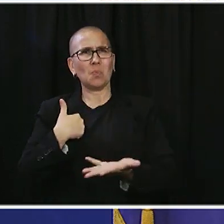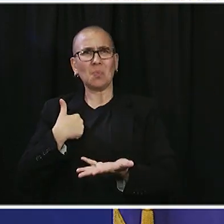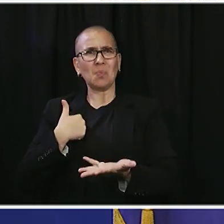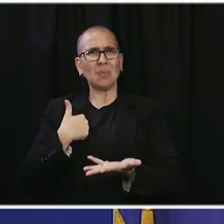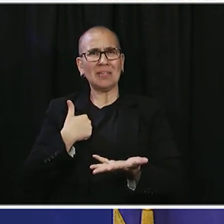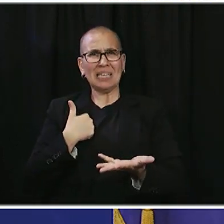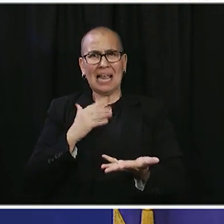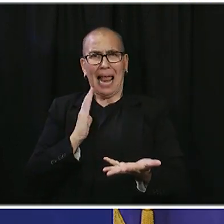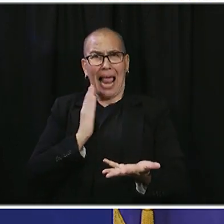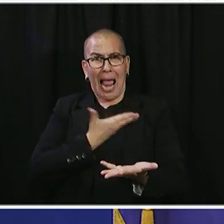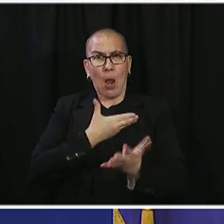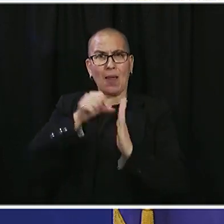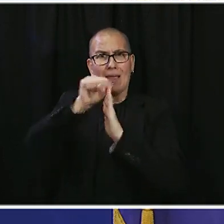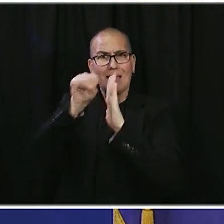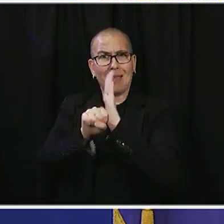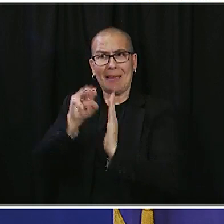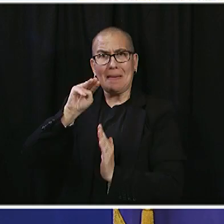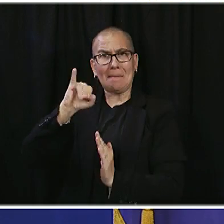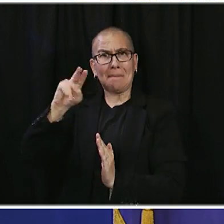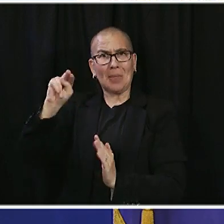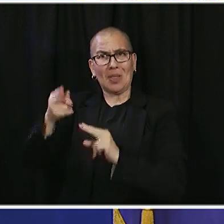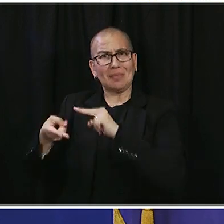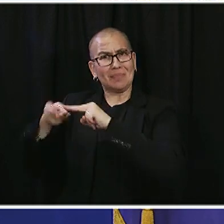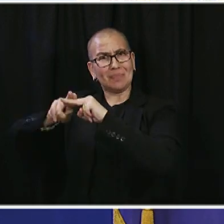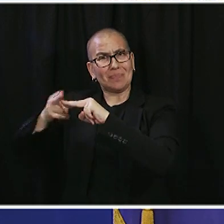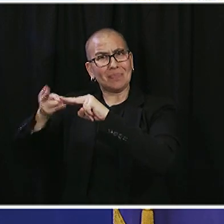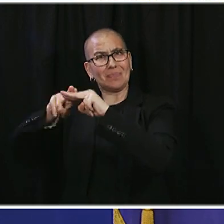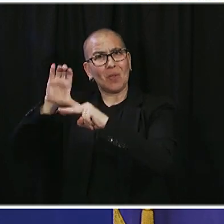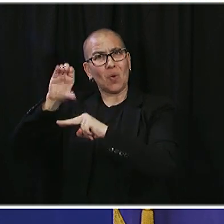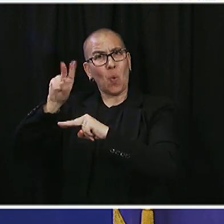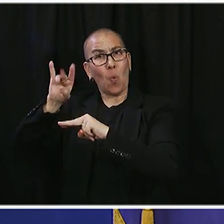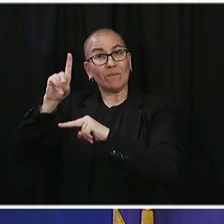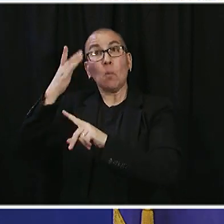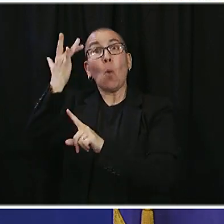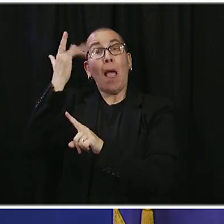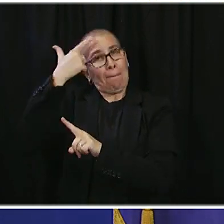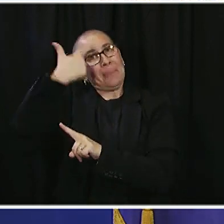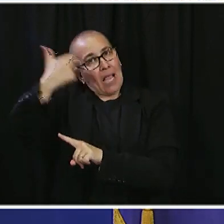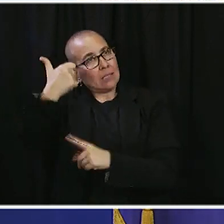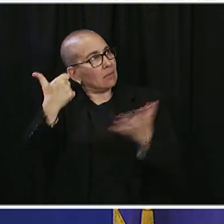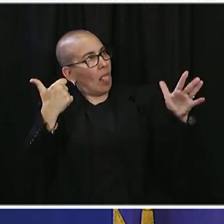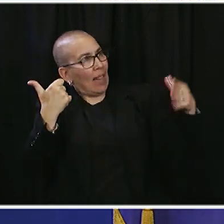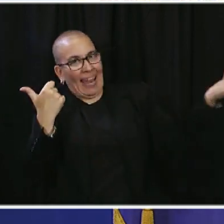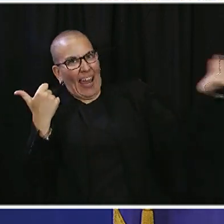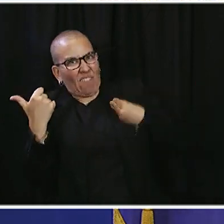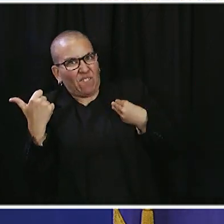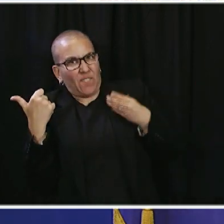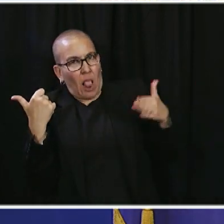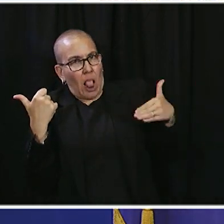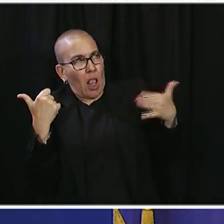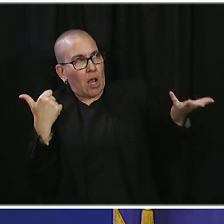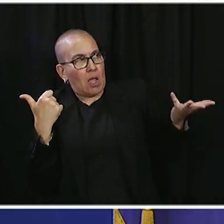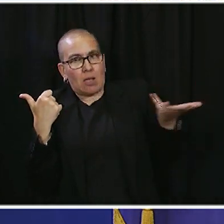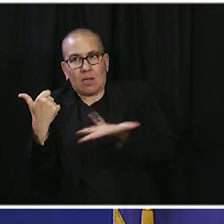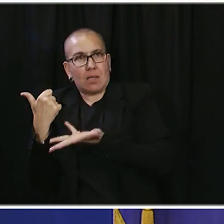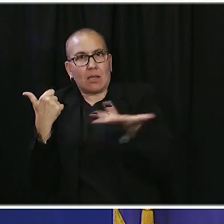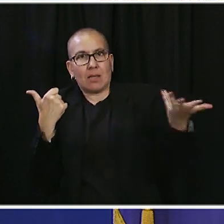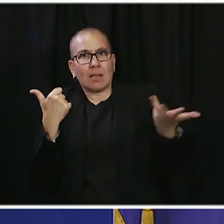THE WHITE HOUSE WOULD DIVERT MASTS AWAY COME STEARNS COUNTY THAT DOESN'T SEEM TO HAVE A RHYME OR REASON. AND THERE'S NO PUBLISHED DATA THAT TELLS US WHY AND NO ONE